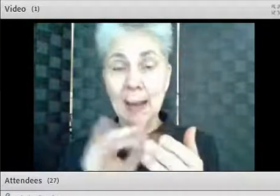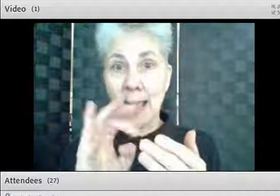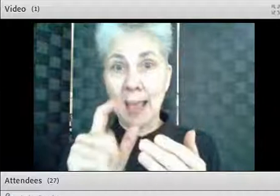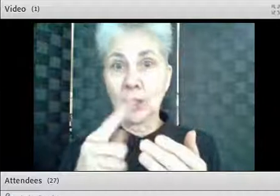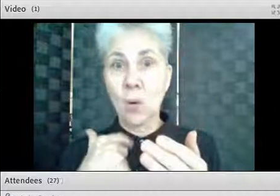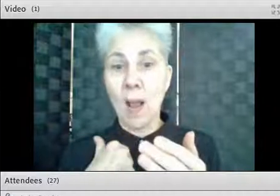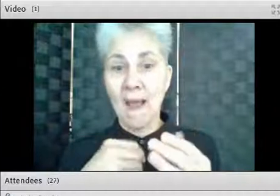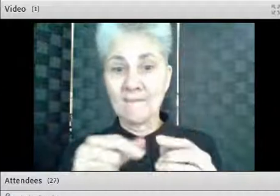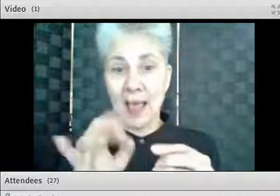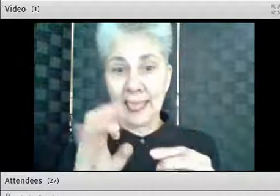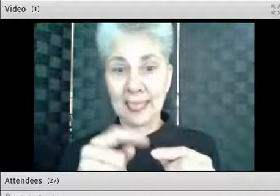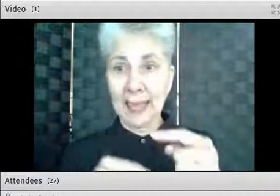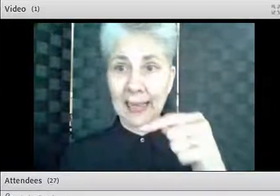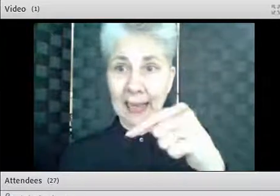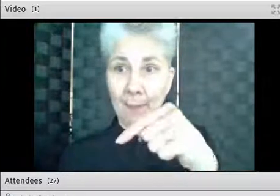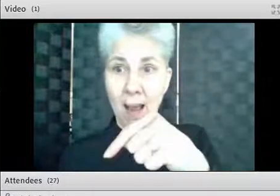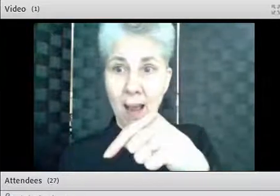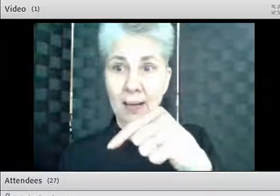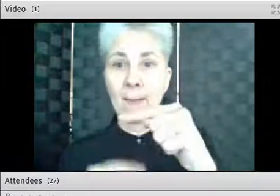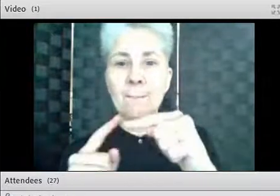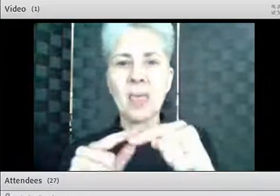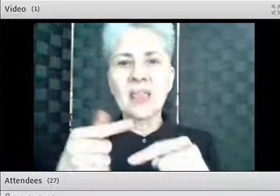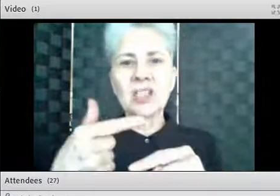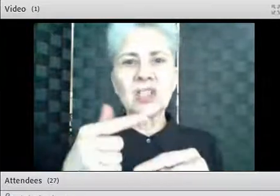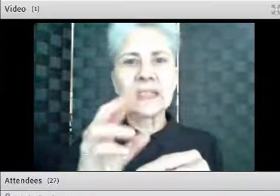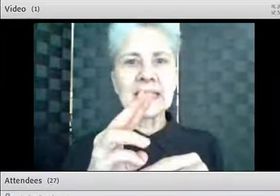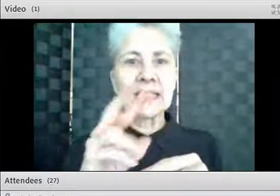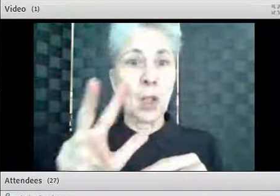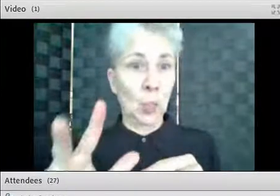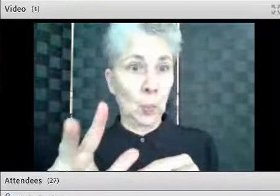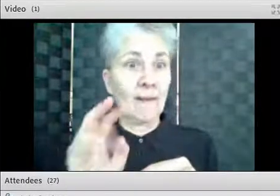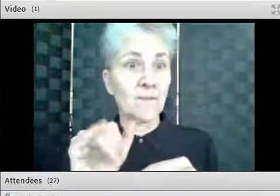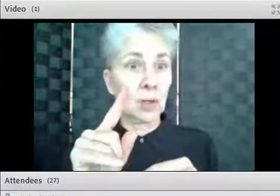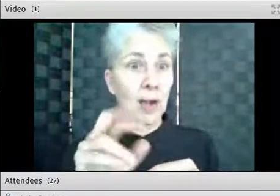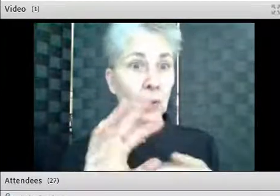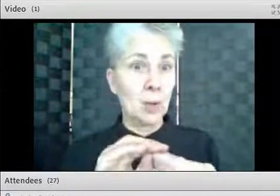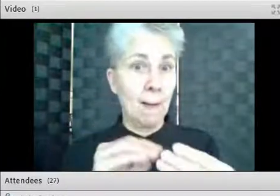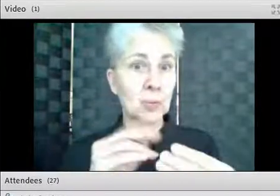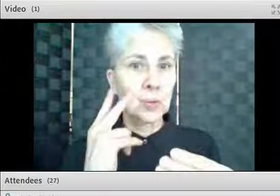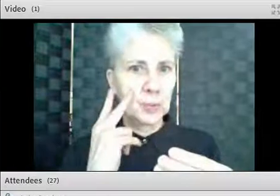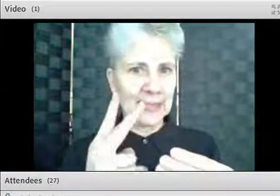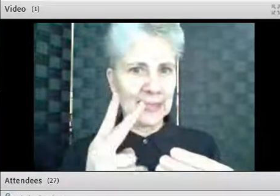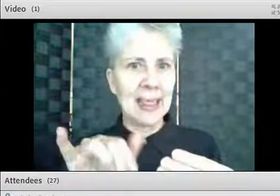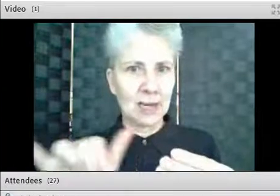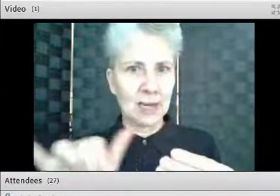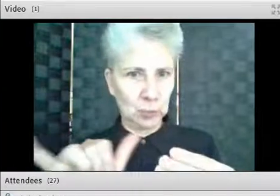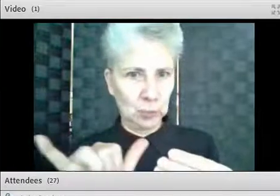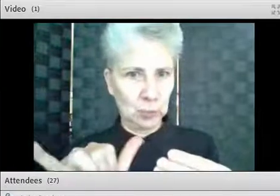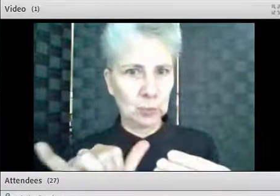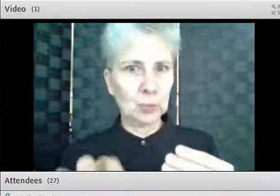but it's this G63 for Cutter numbers. You'll find it there as well. Okay?